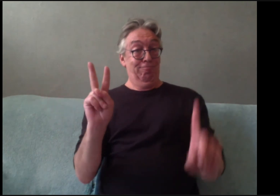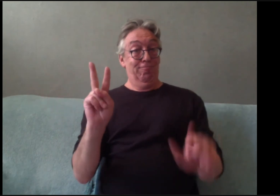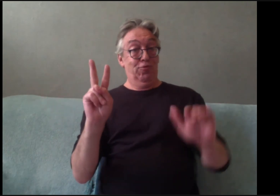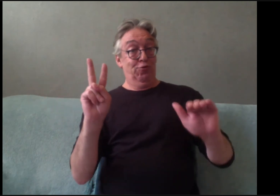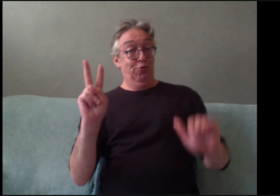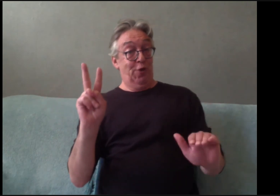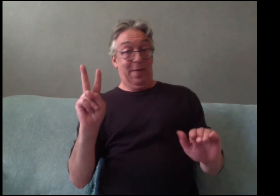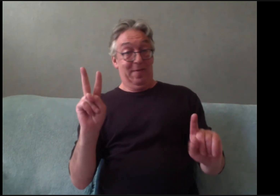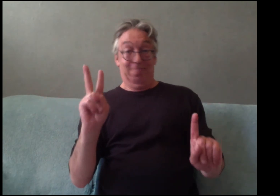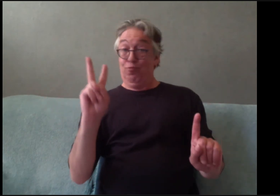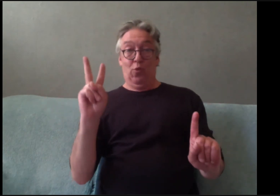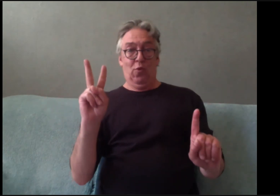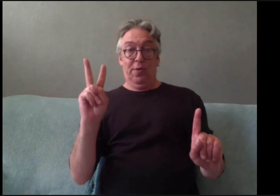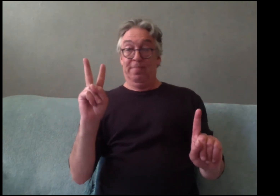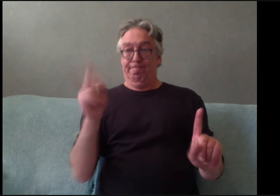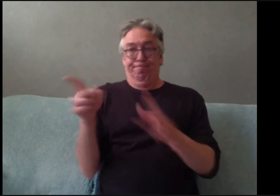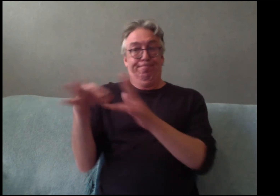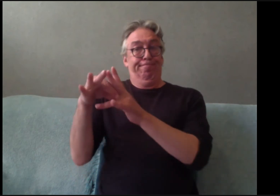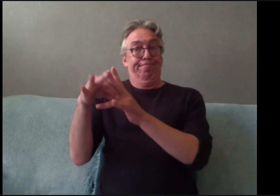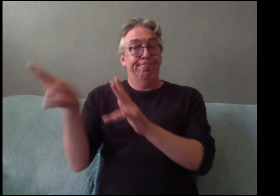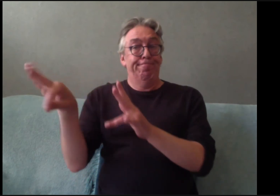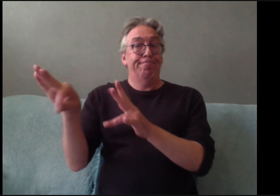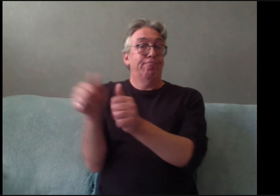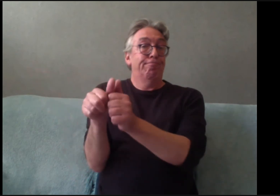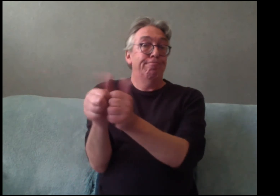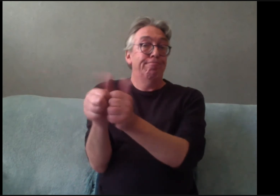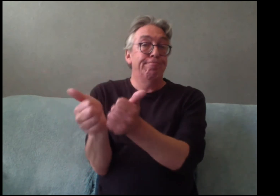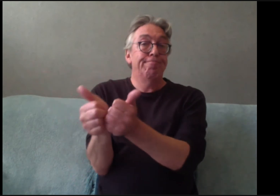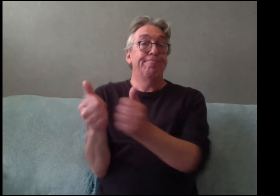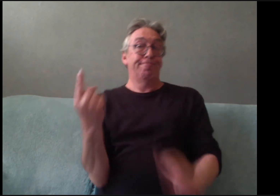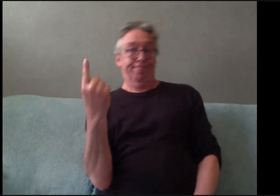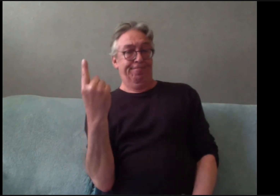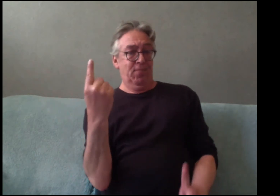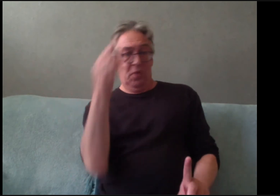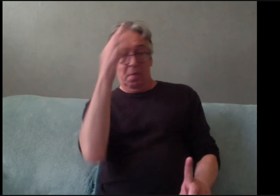in particular when there's a limitation on the number of person